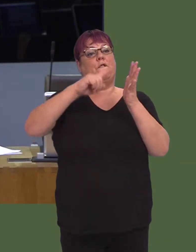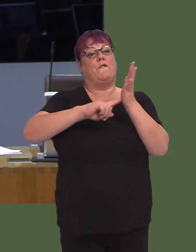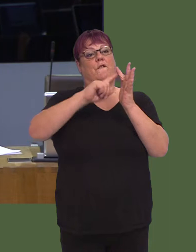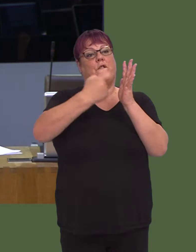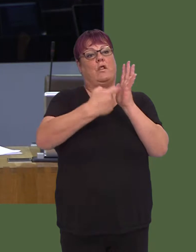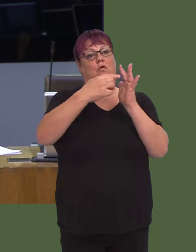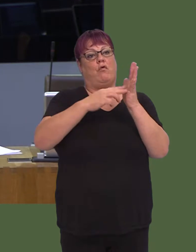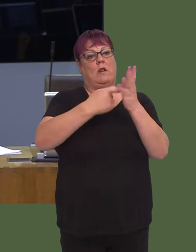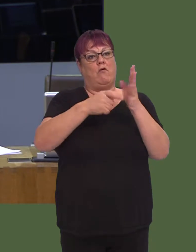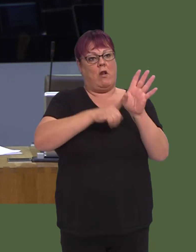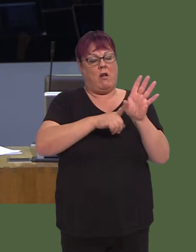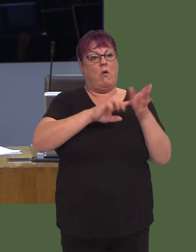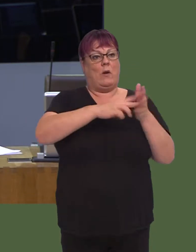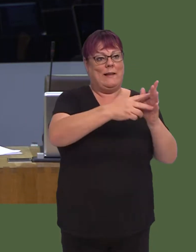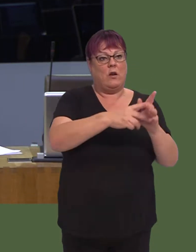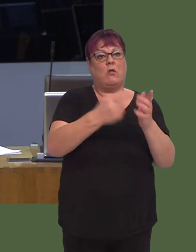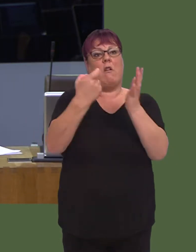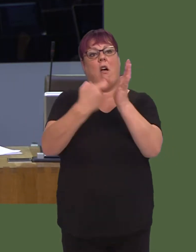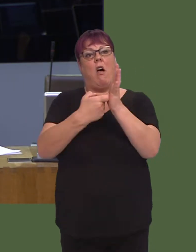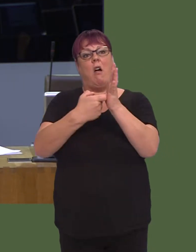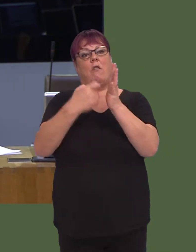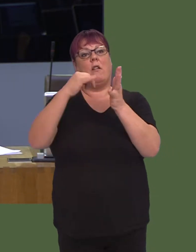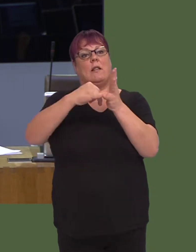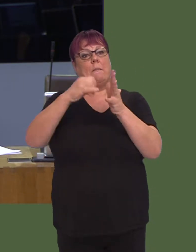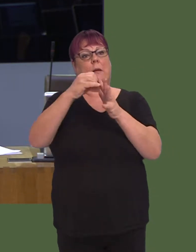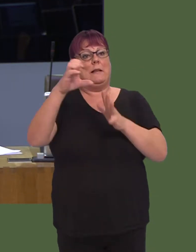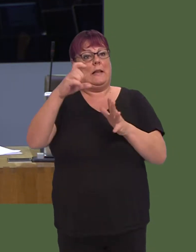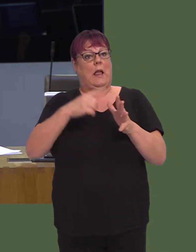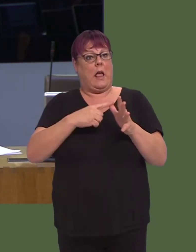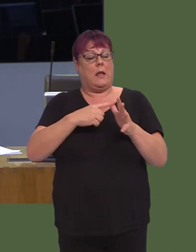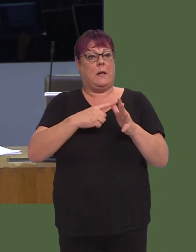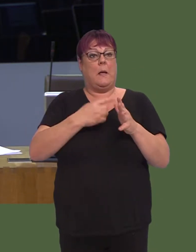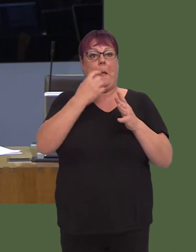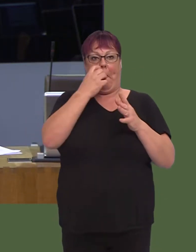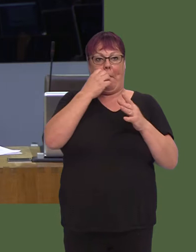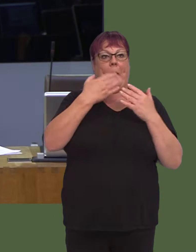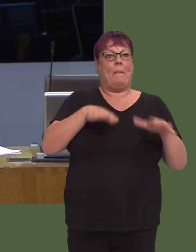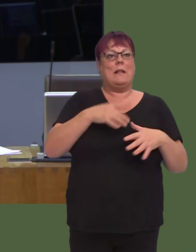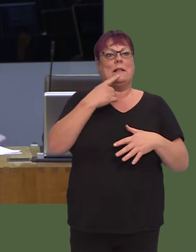The British Veterinary Association, the RSPCA and other organisations have called for an